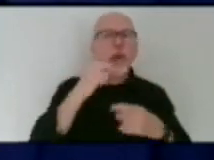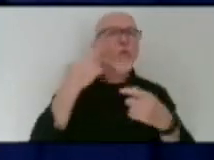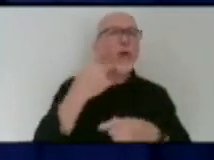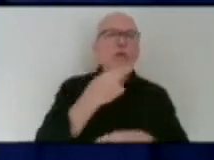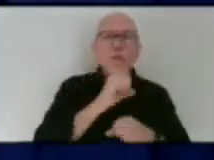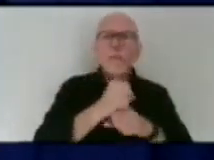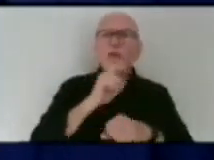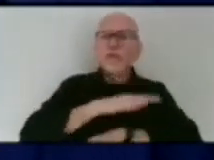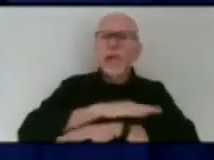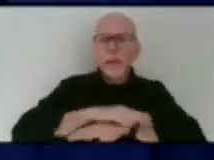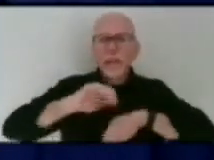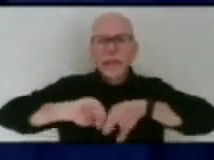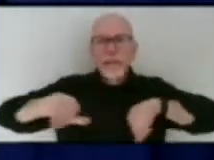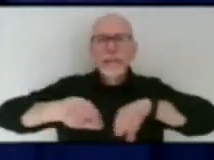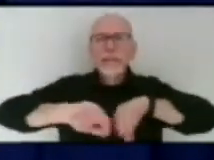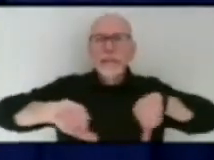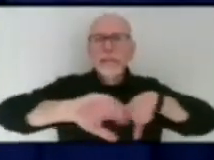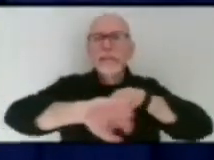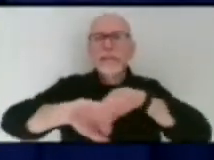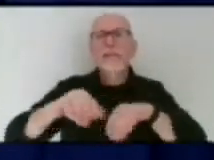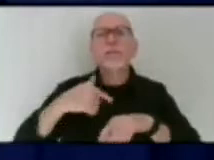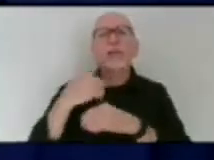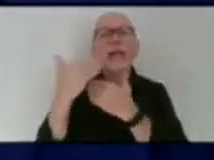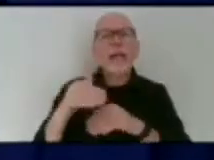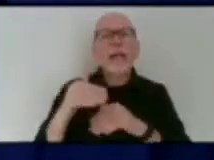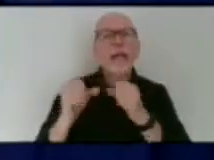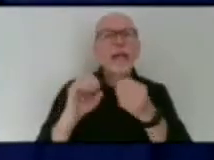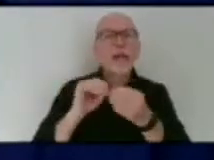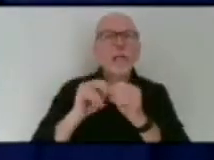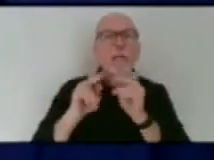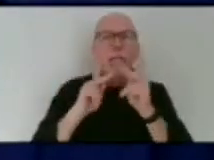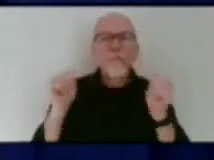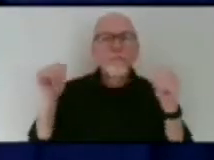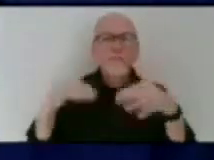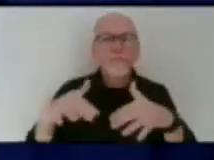that we are limiting the size of events. And I think with that ongoing, we